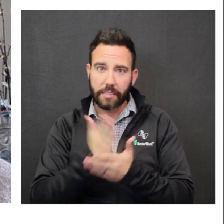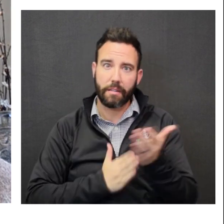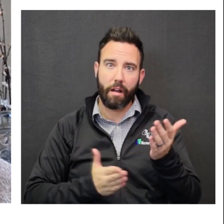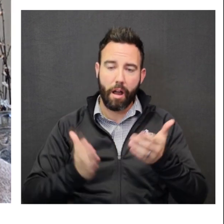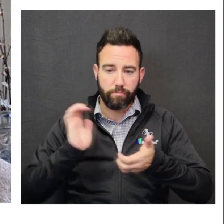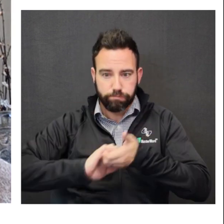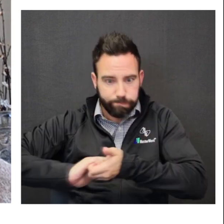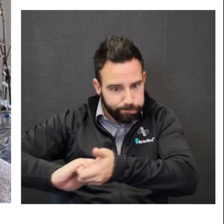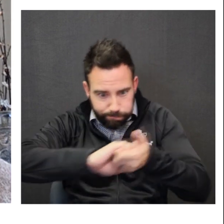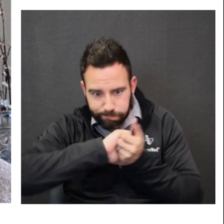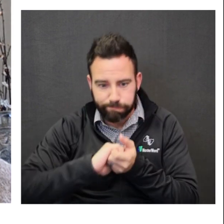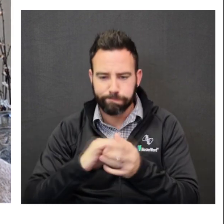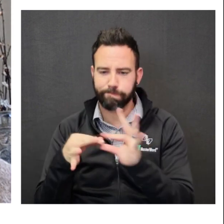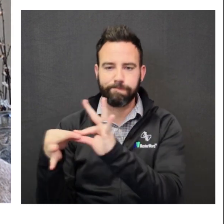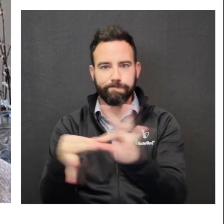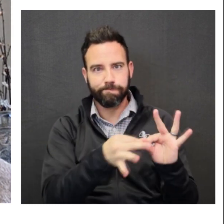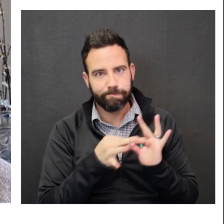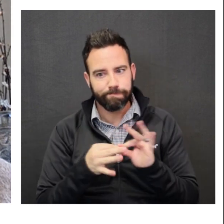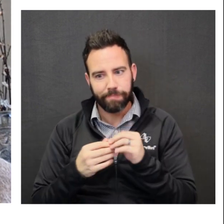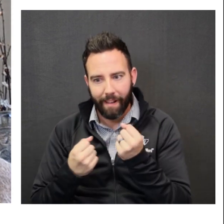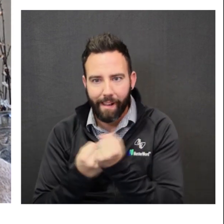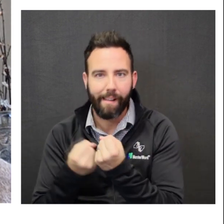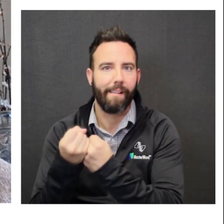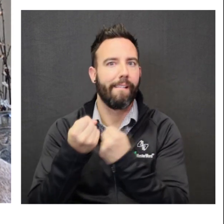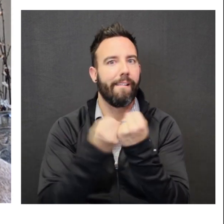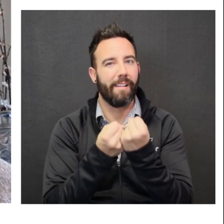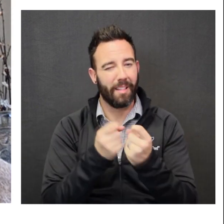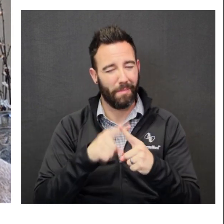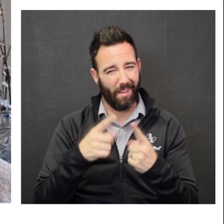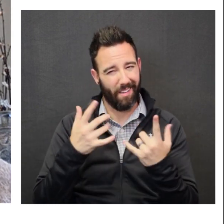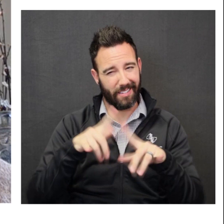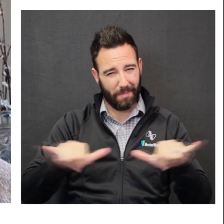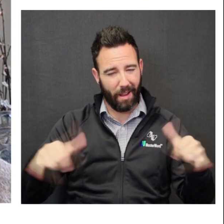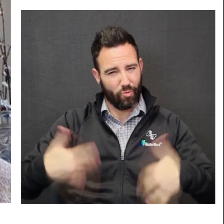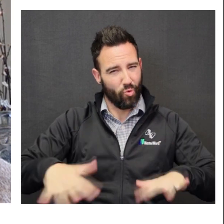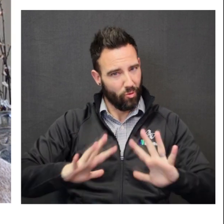amount of sort of unity and help, and support, and generosity. But it's been it's been hard.